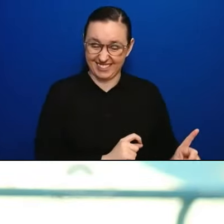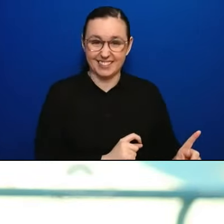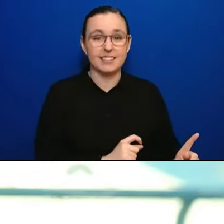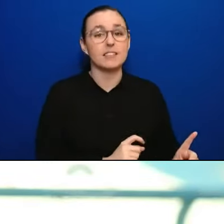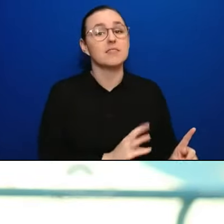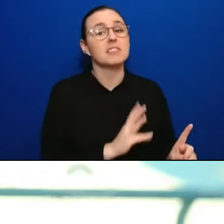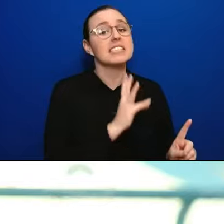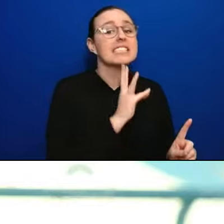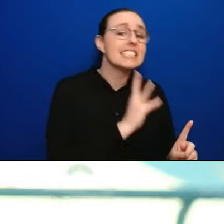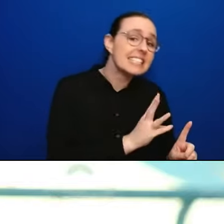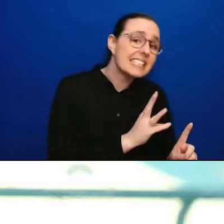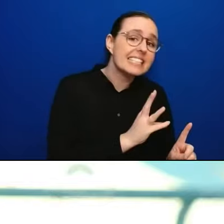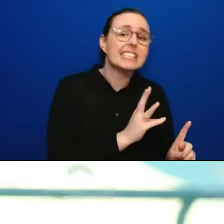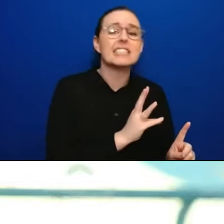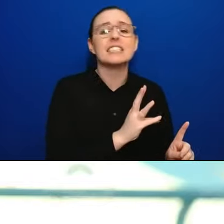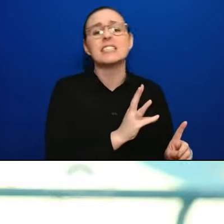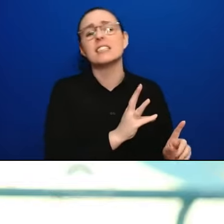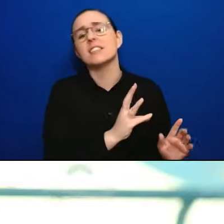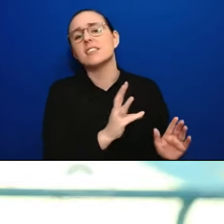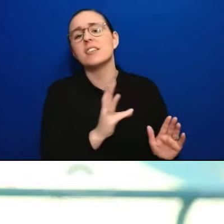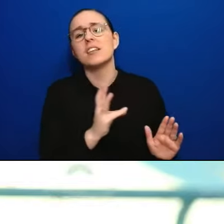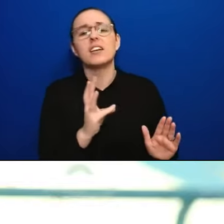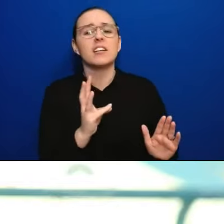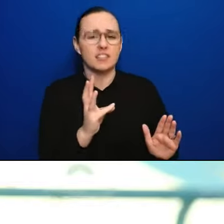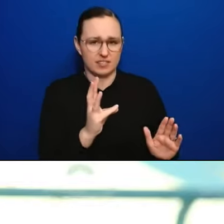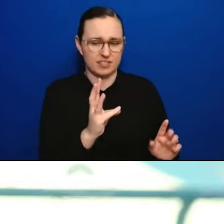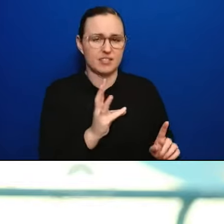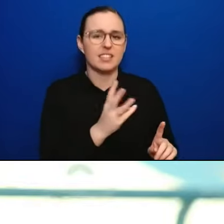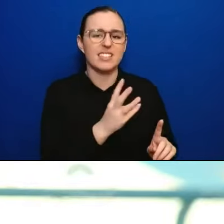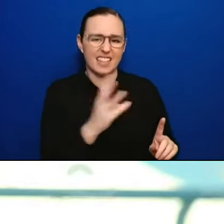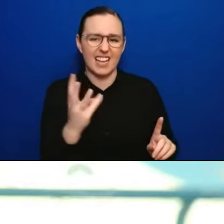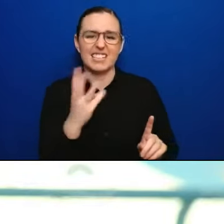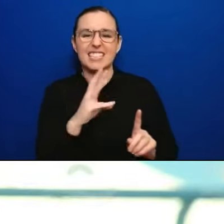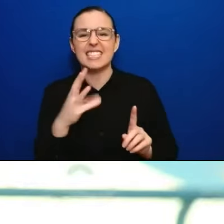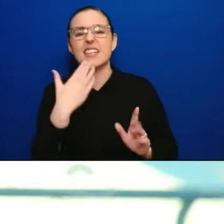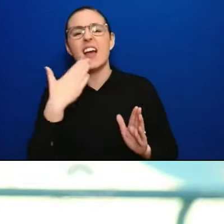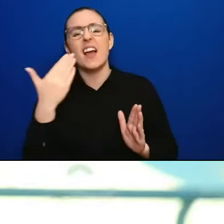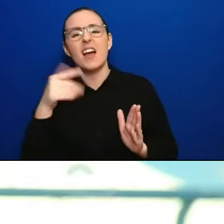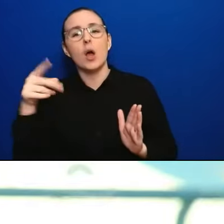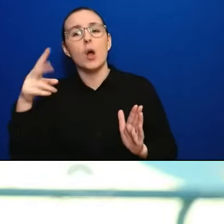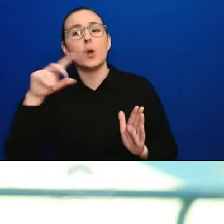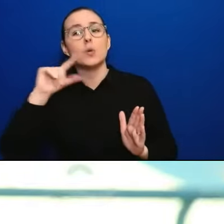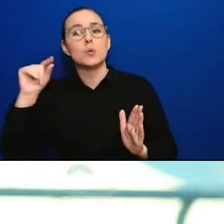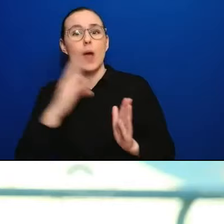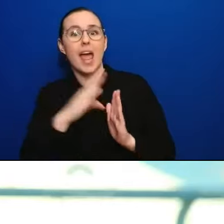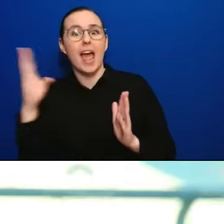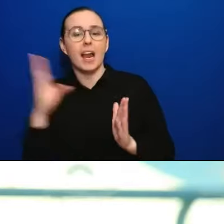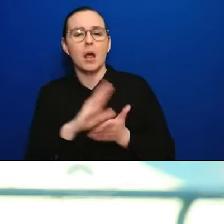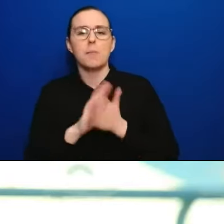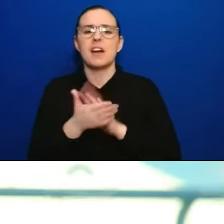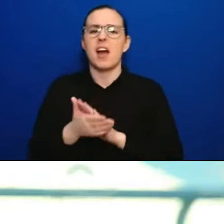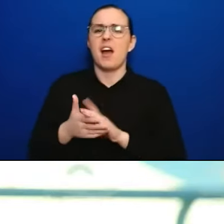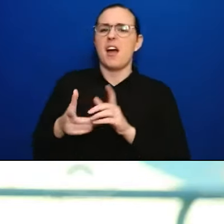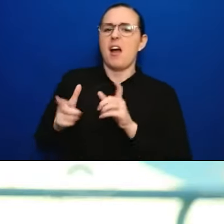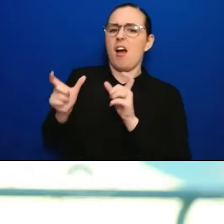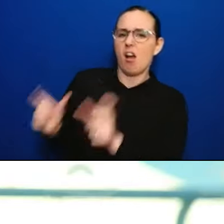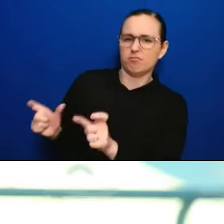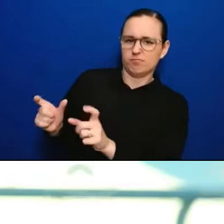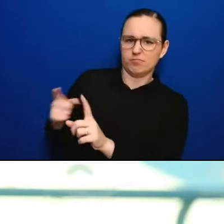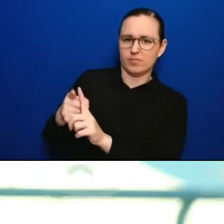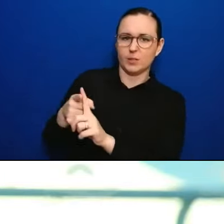immune system is in that sort